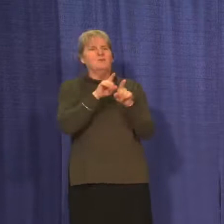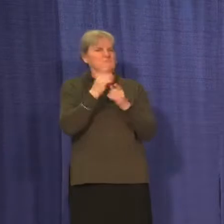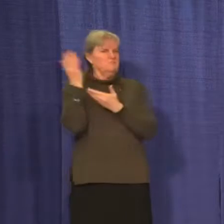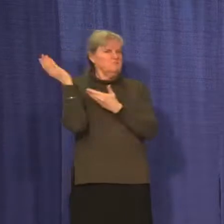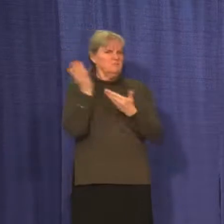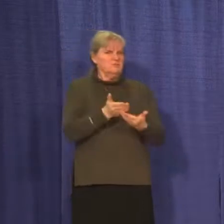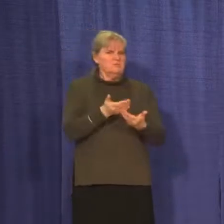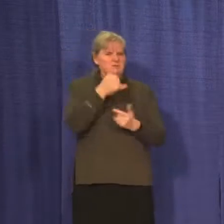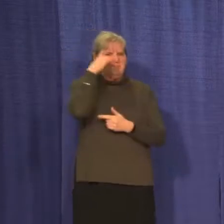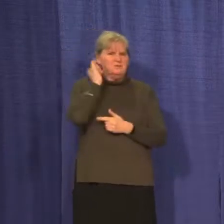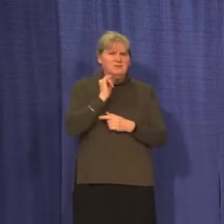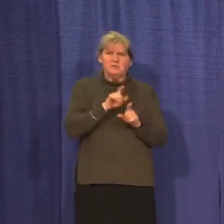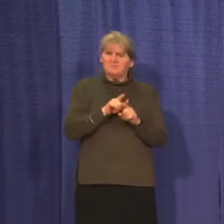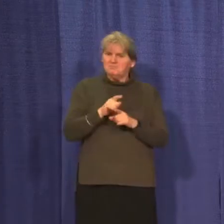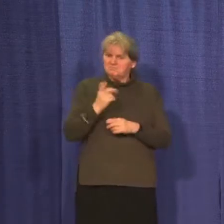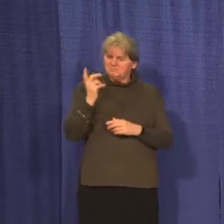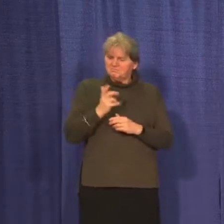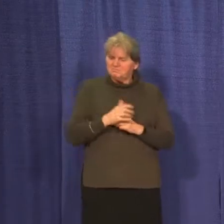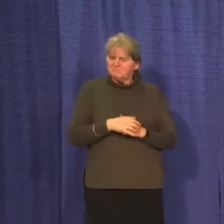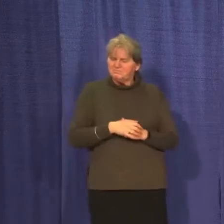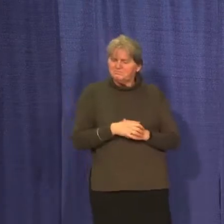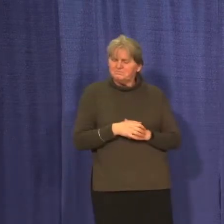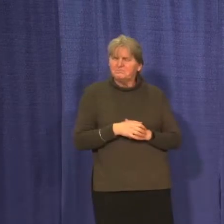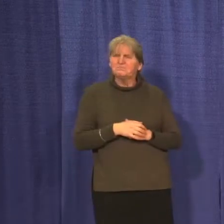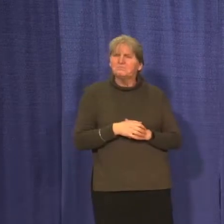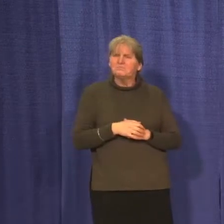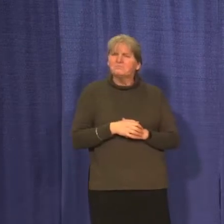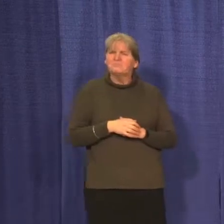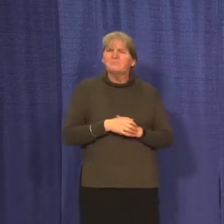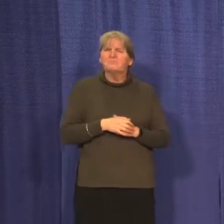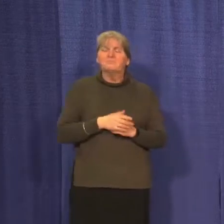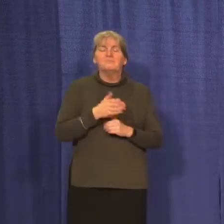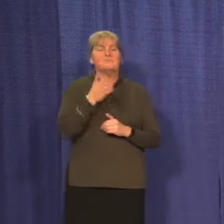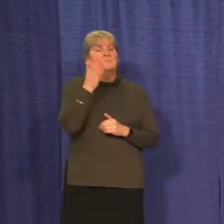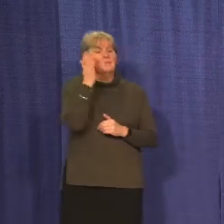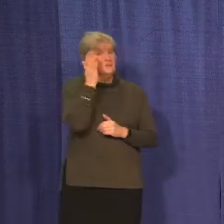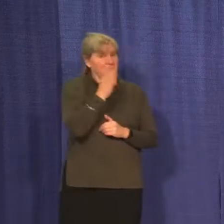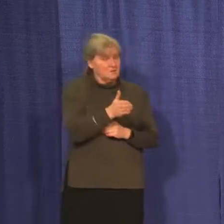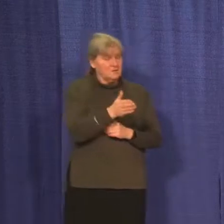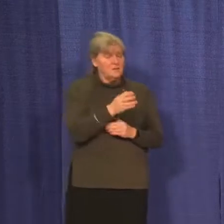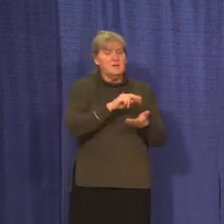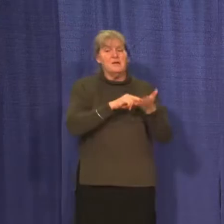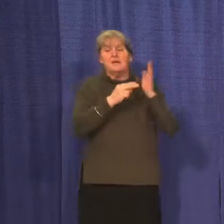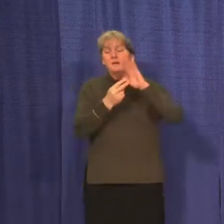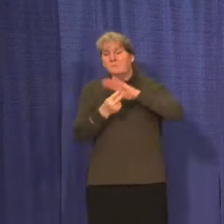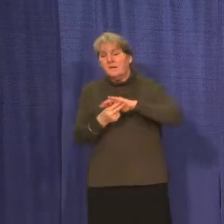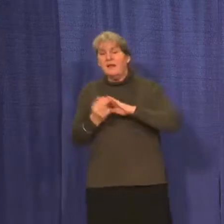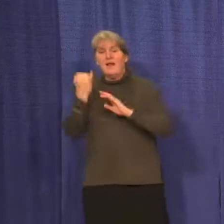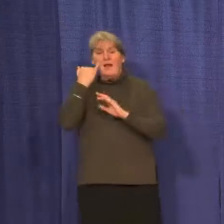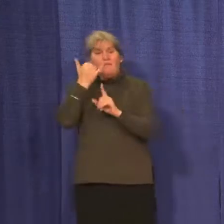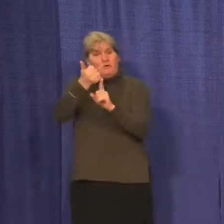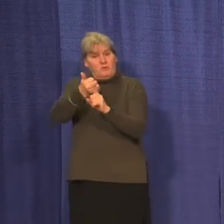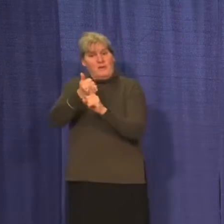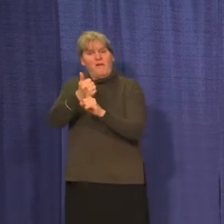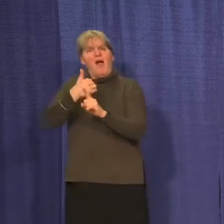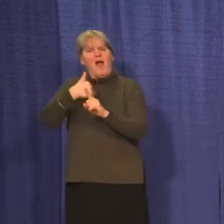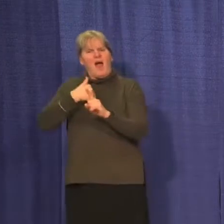virus into the territory. On the flipside, that means that any respiratory symptoms should